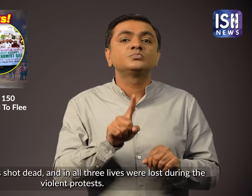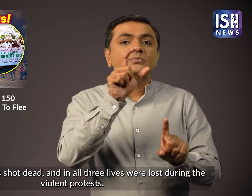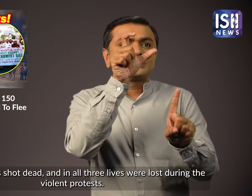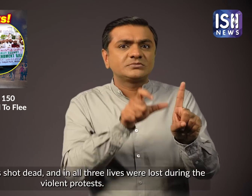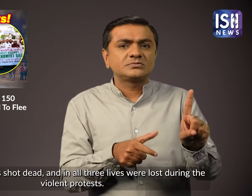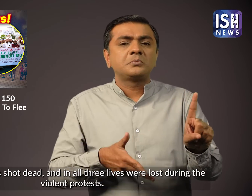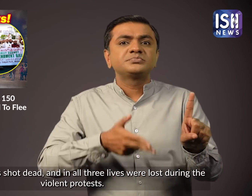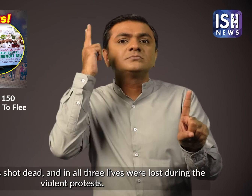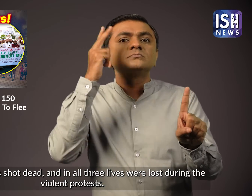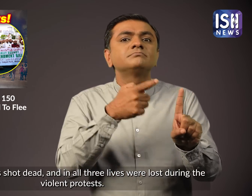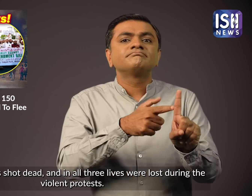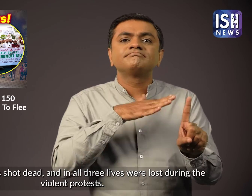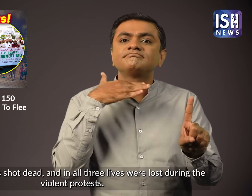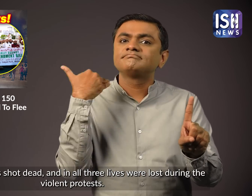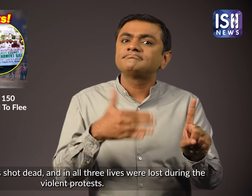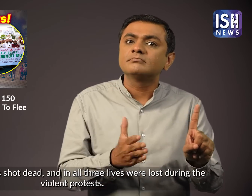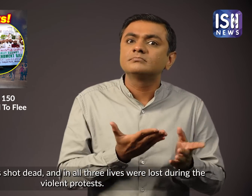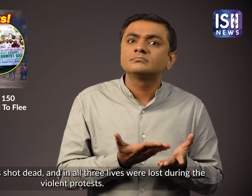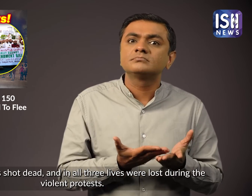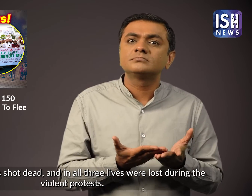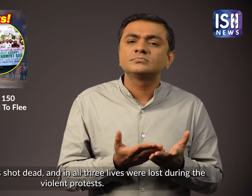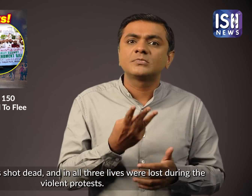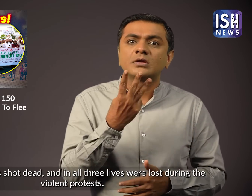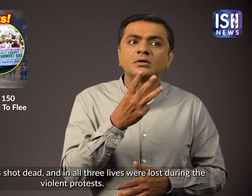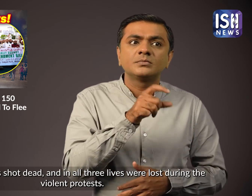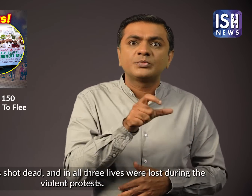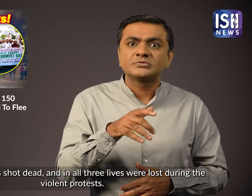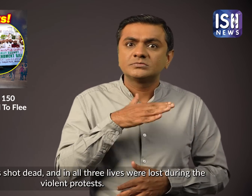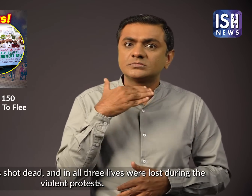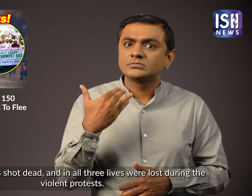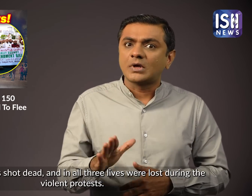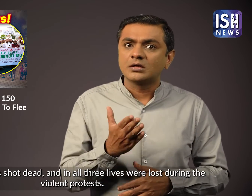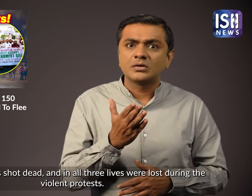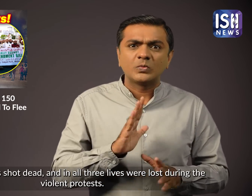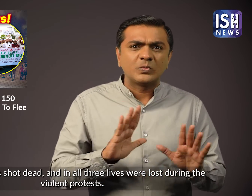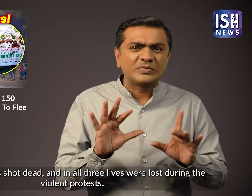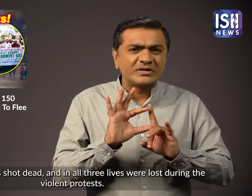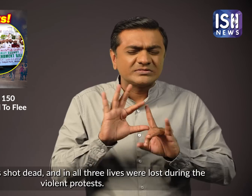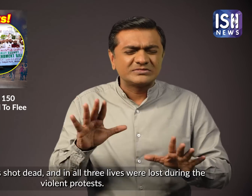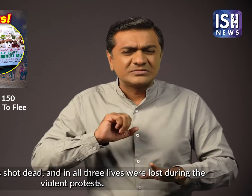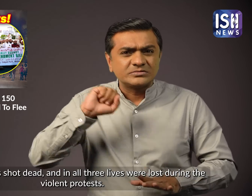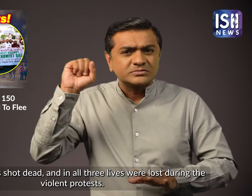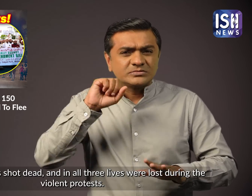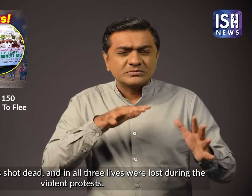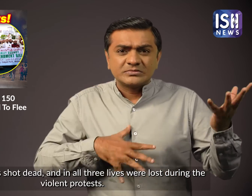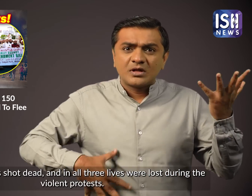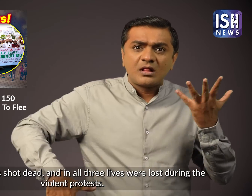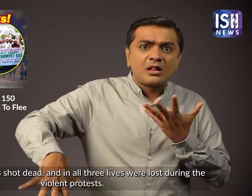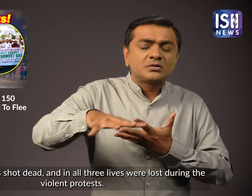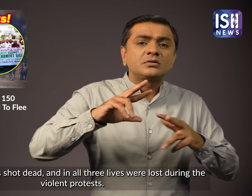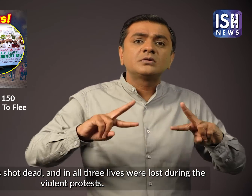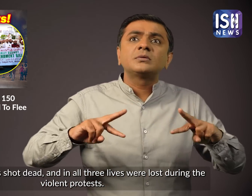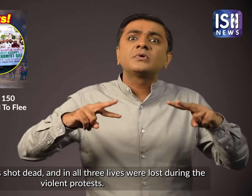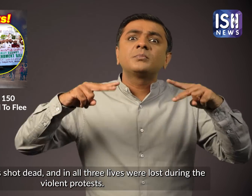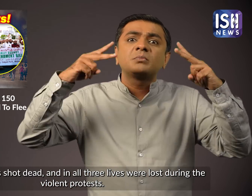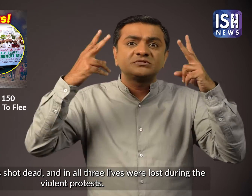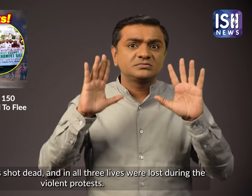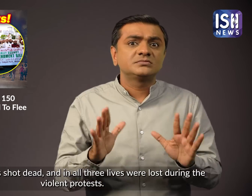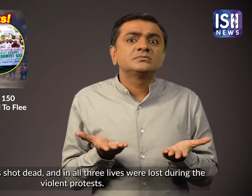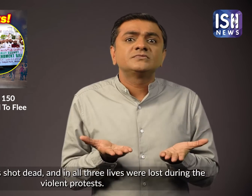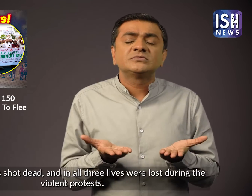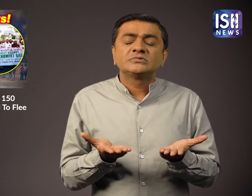one person was shot dead, and in all three lives were lost during the violent protests.